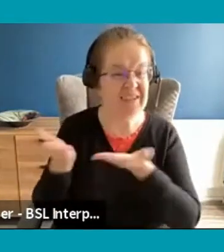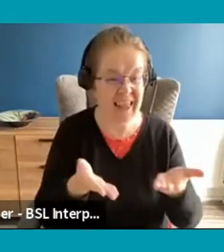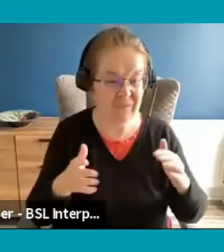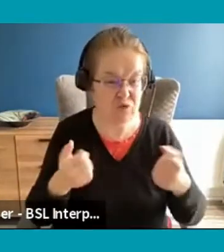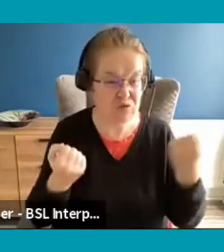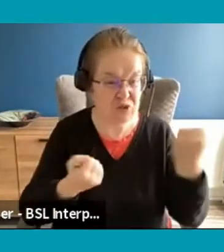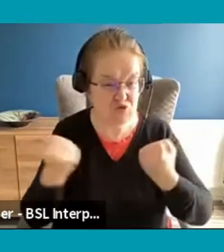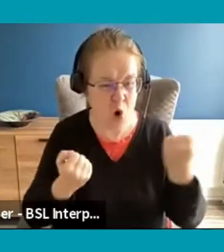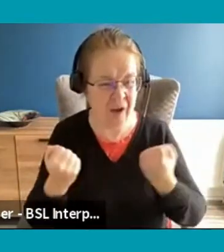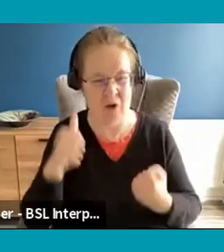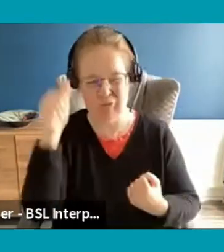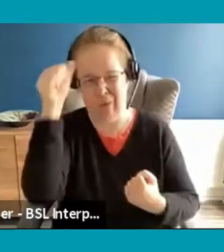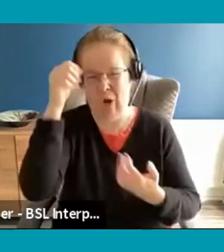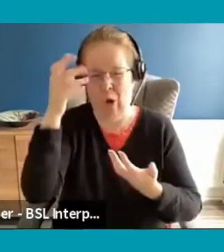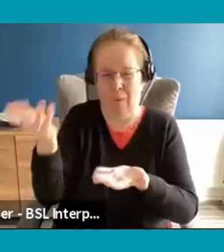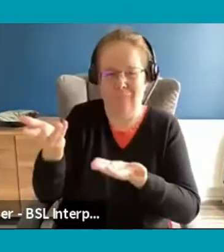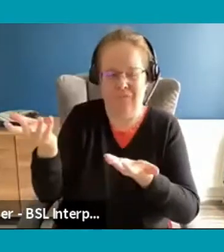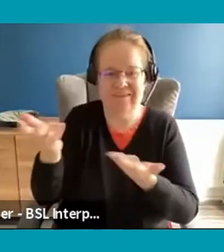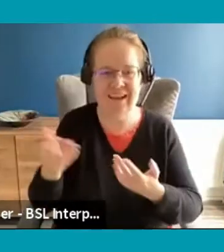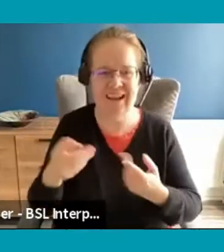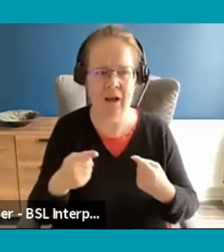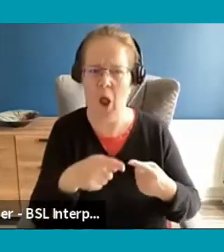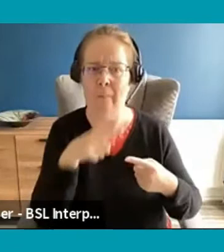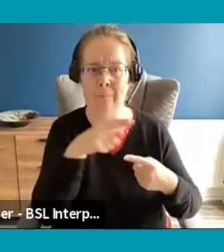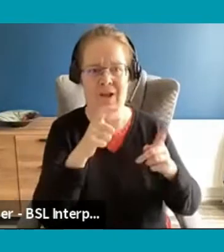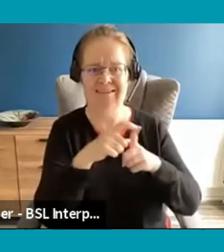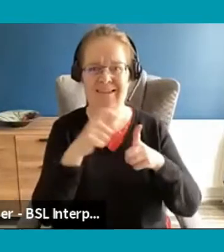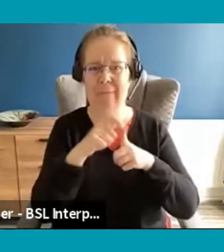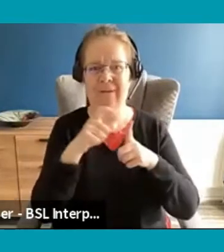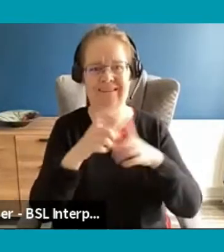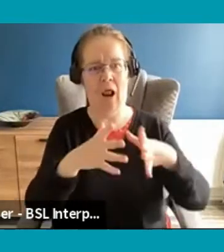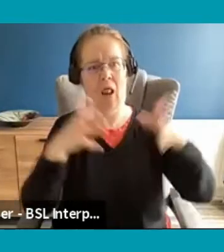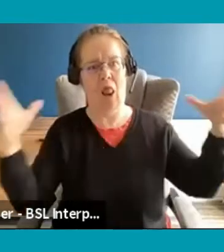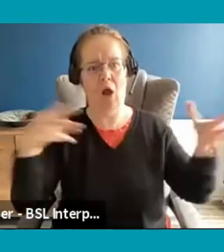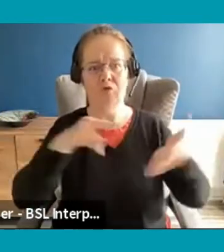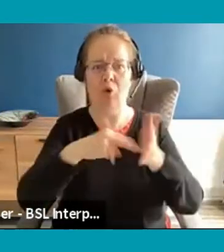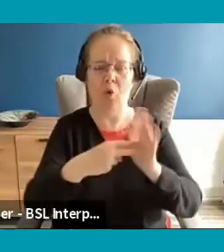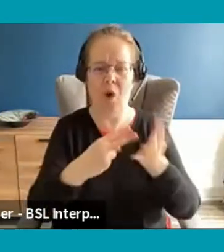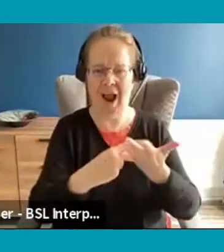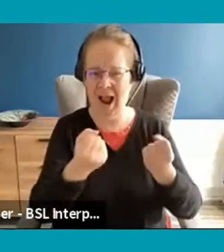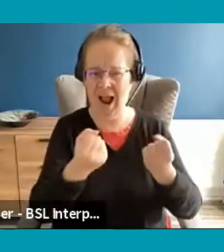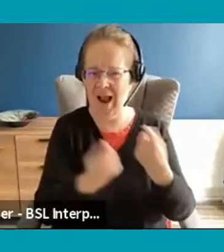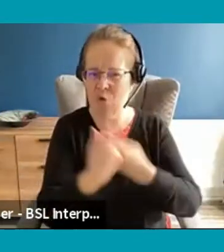but we know that the DPD is a large organization and you have a whole range of opportunities.